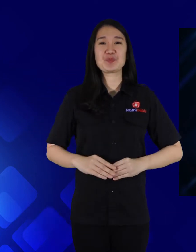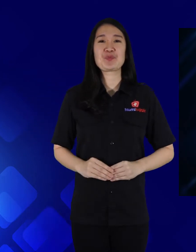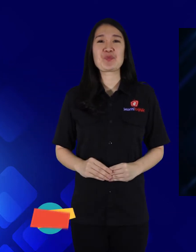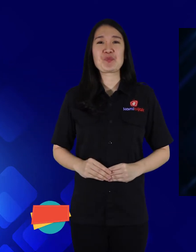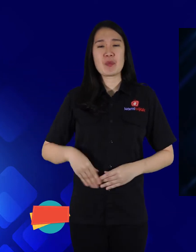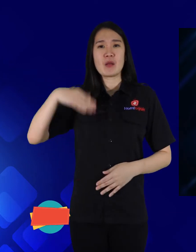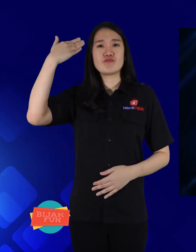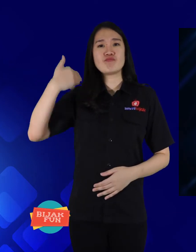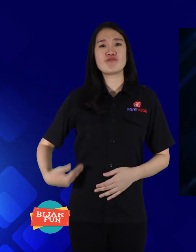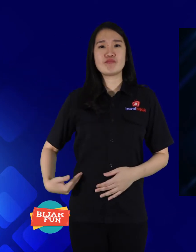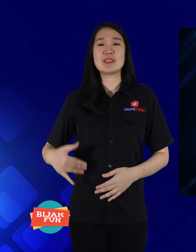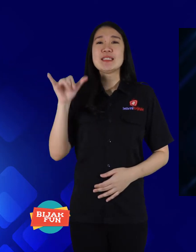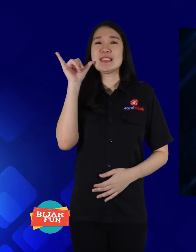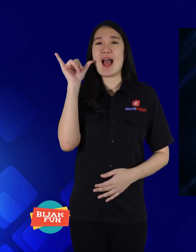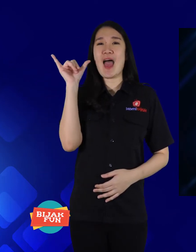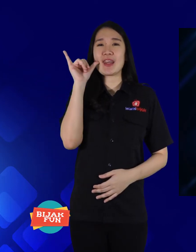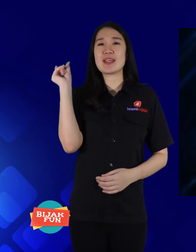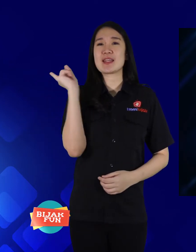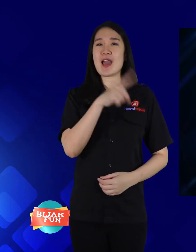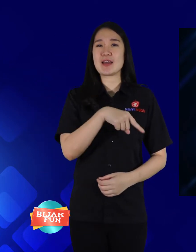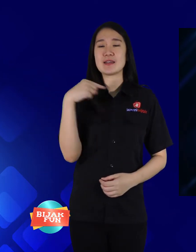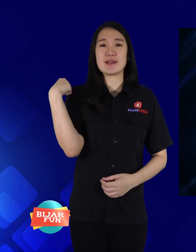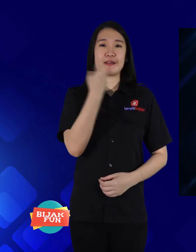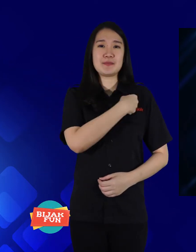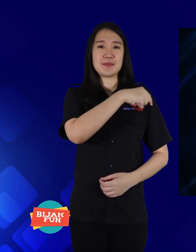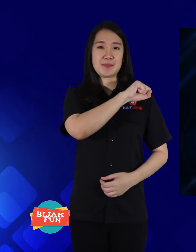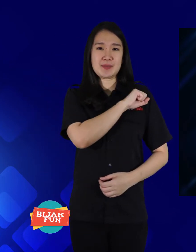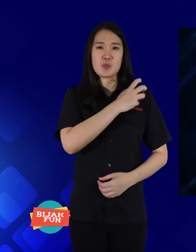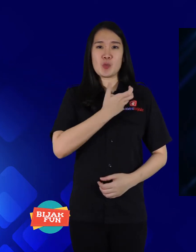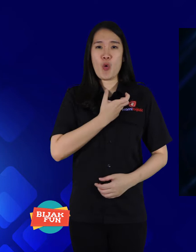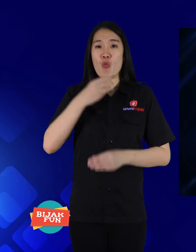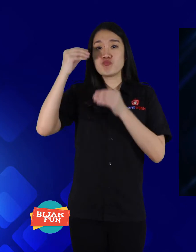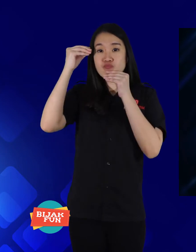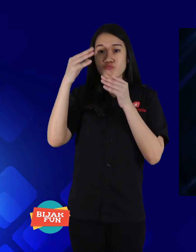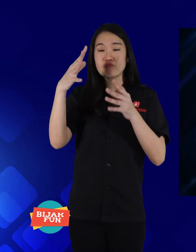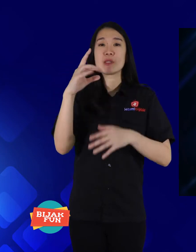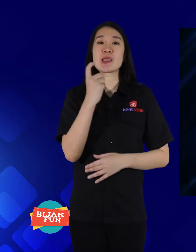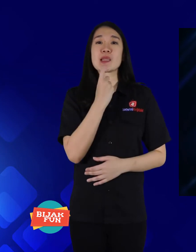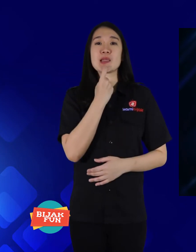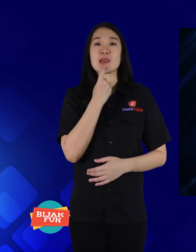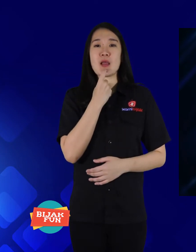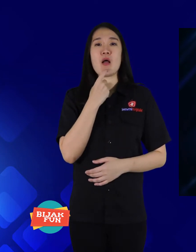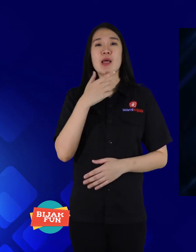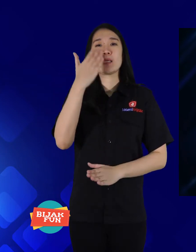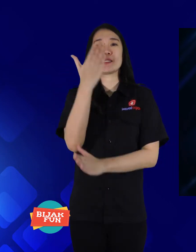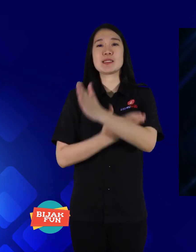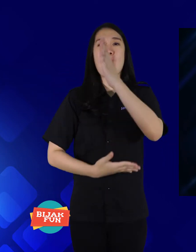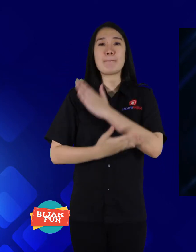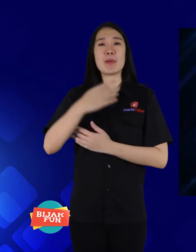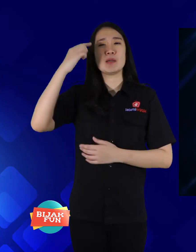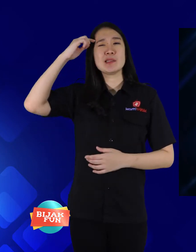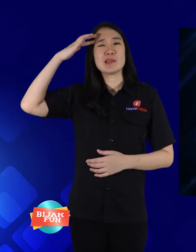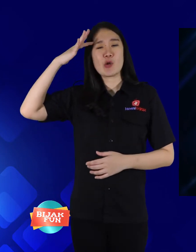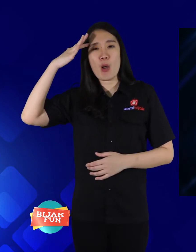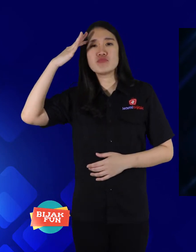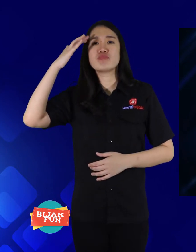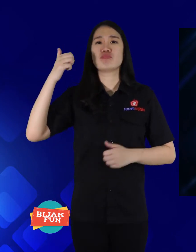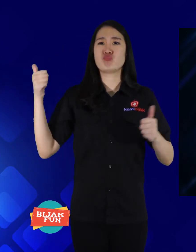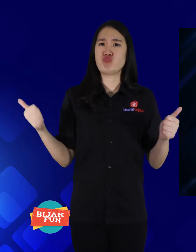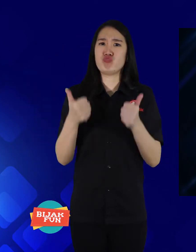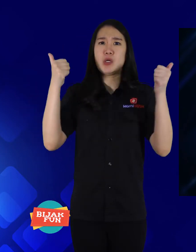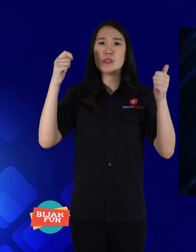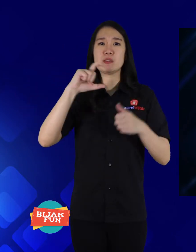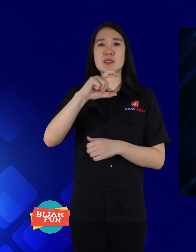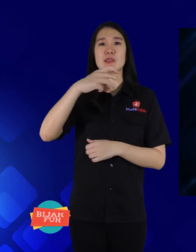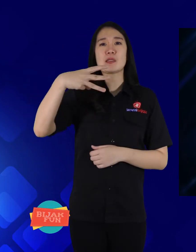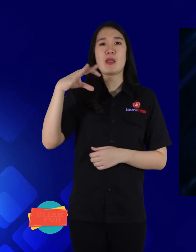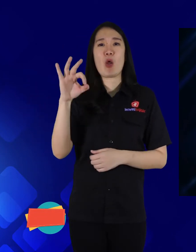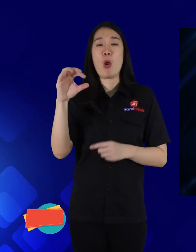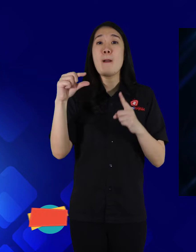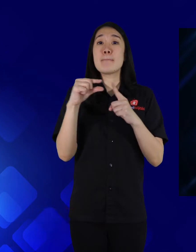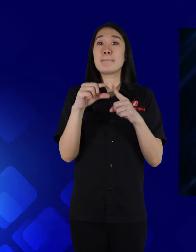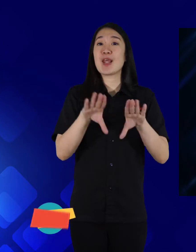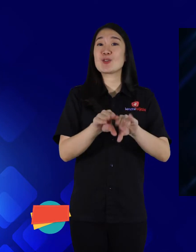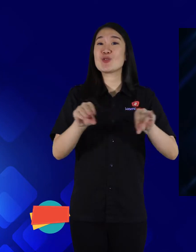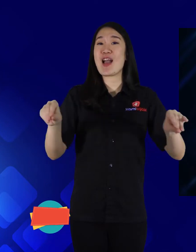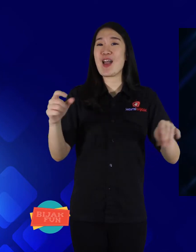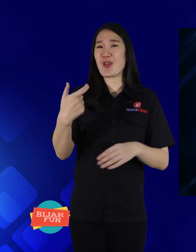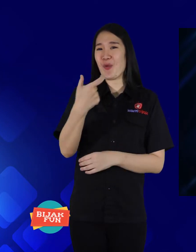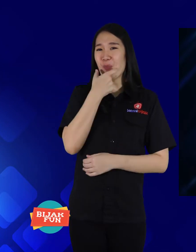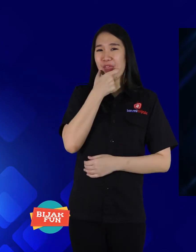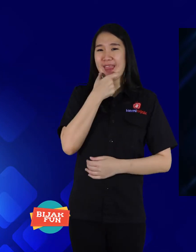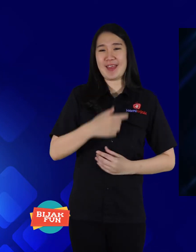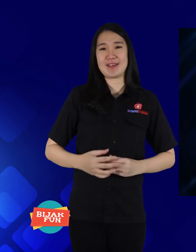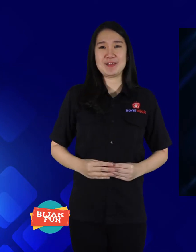I'm Yani from Kami, Wise, I want to tell you about With Down Syndrome, he became the CEO of a cake company.